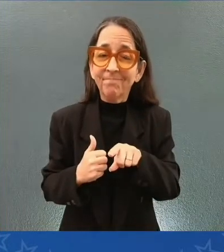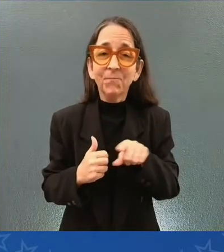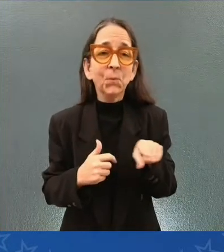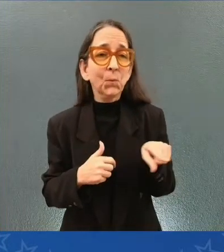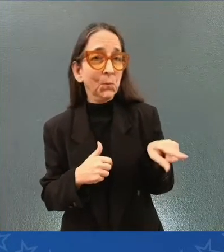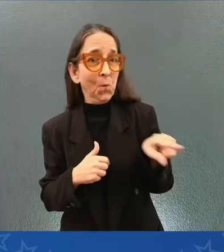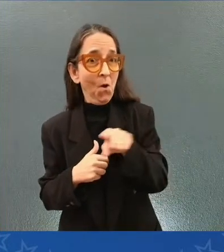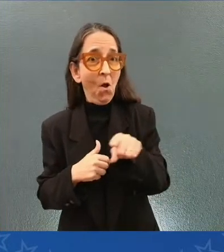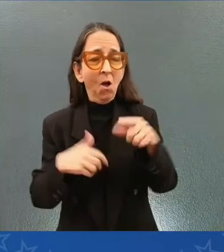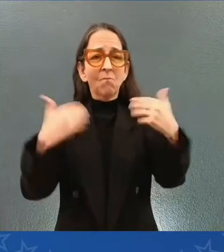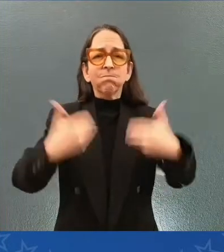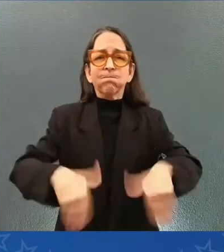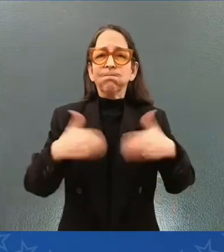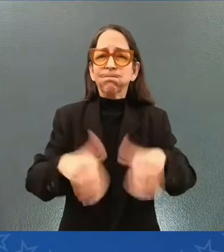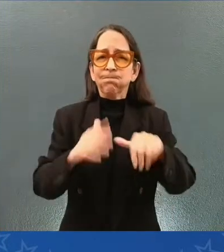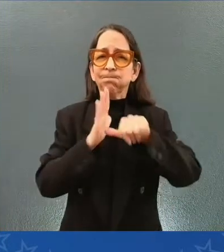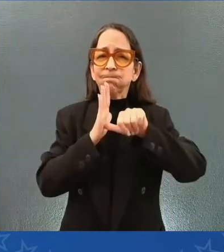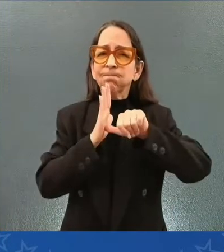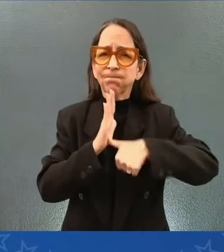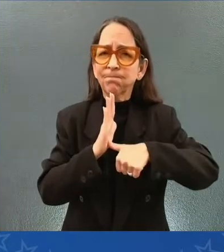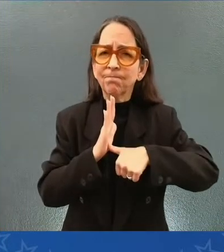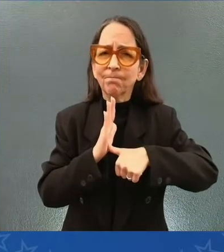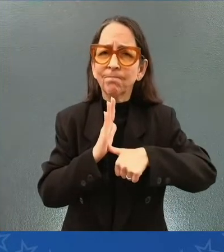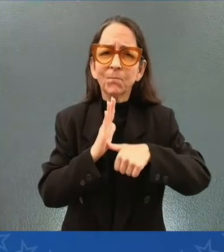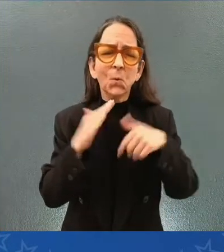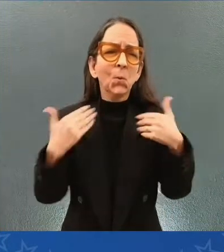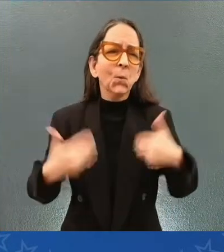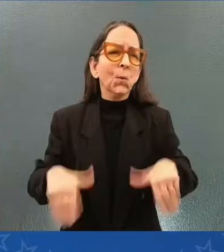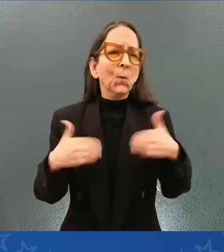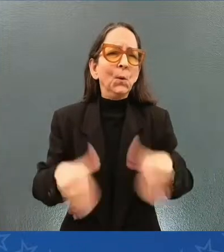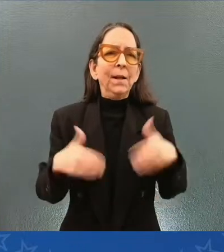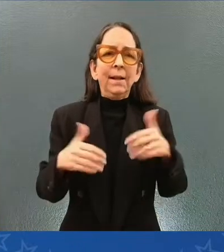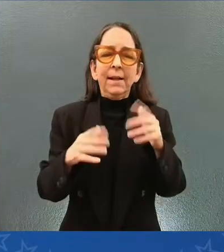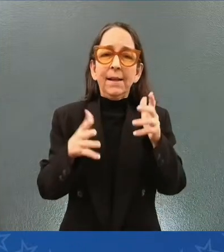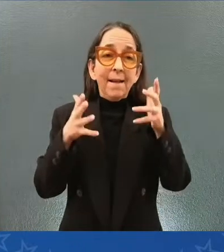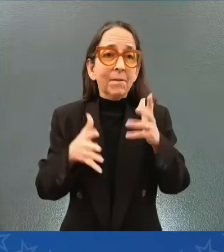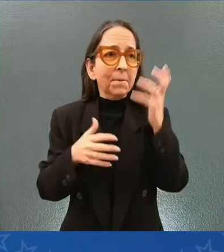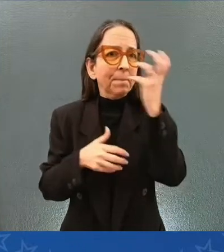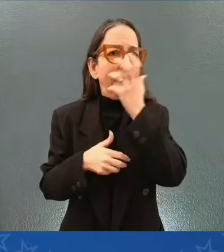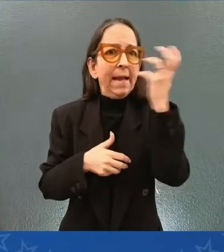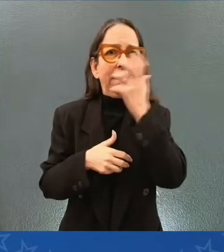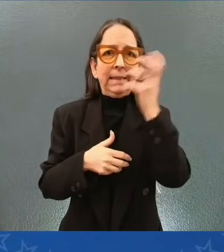This group up here, you leave an incredible mark on our country with insight and influence